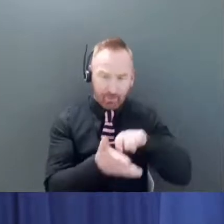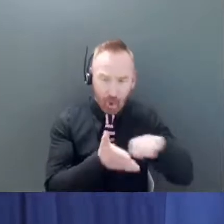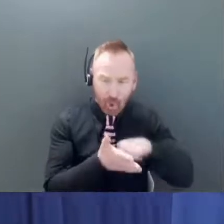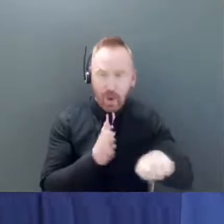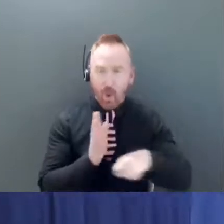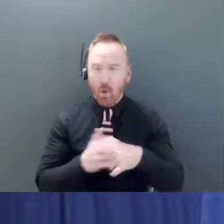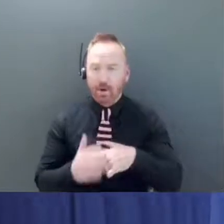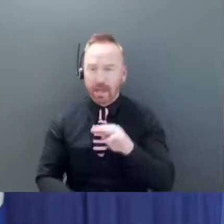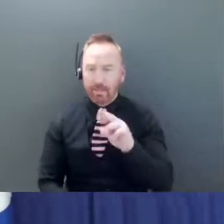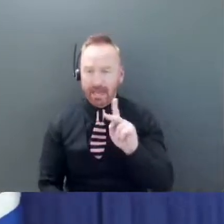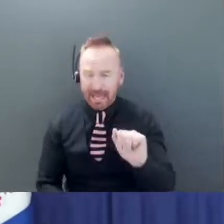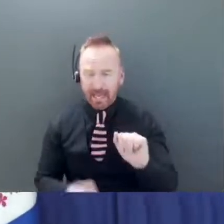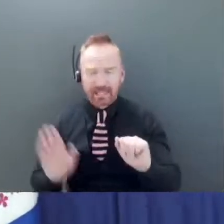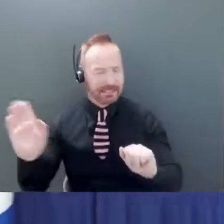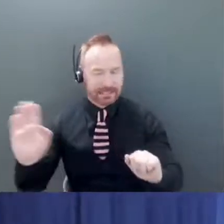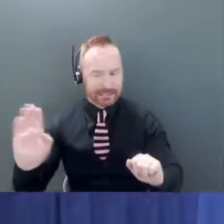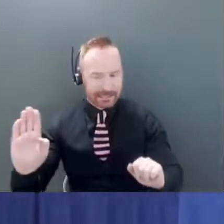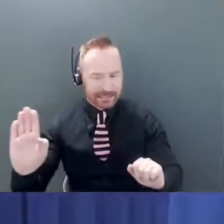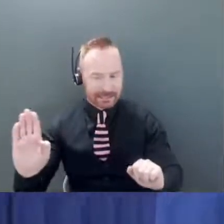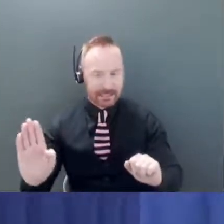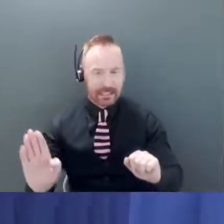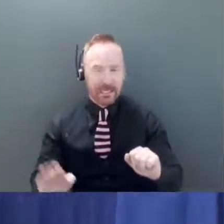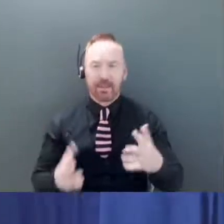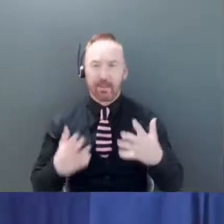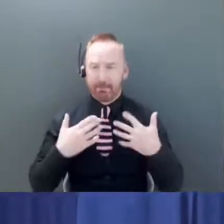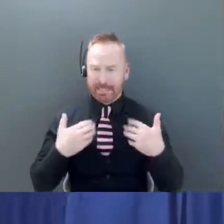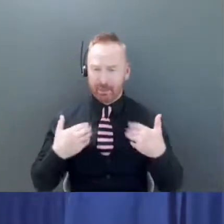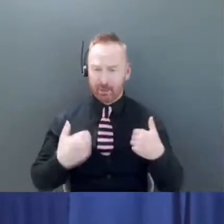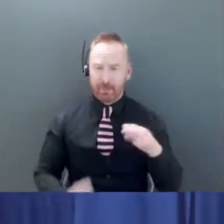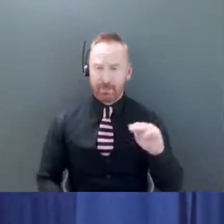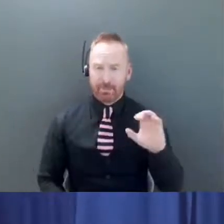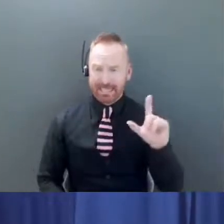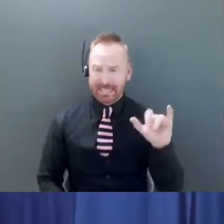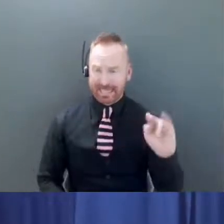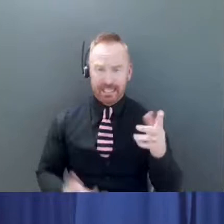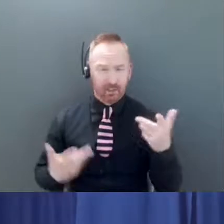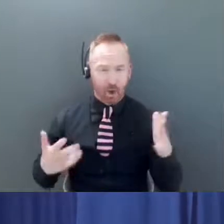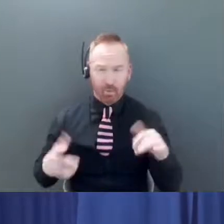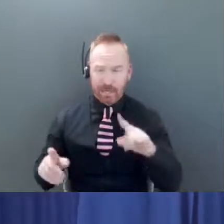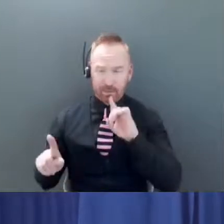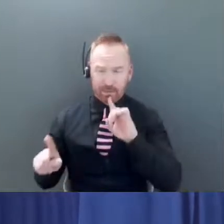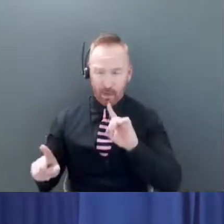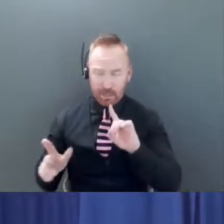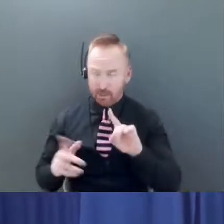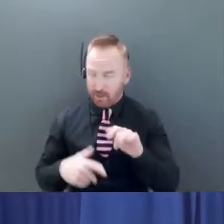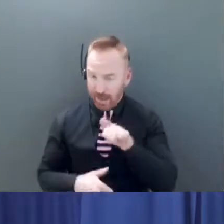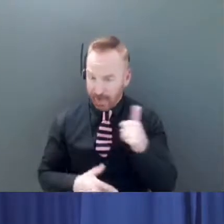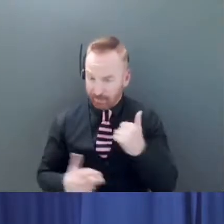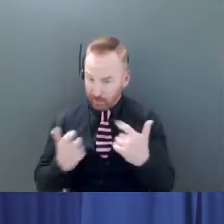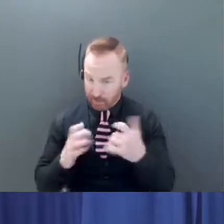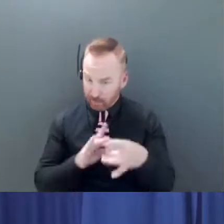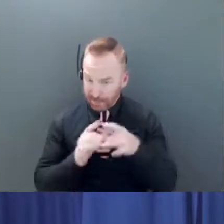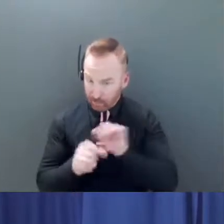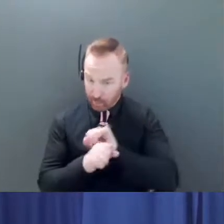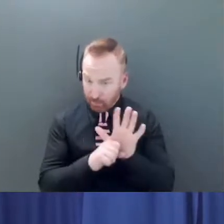Jacquie, I'm sorry. I'm gonna shut that down. Minister MacLean has already spoken to that question. Do you have a question related to the COVID briefing this